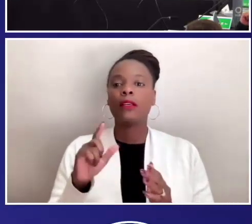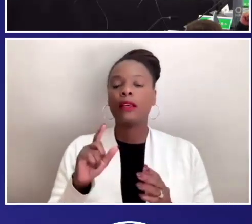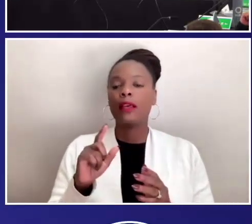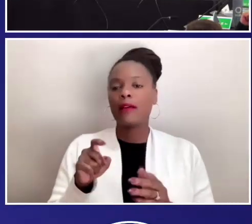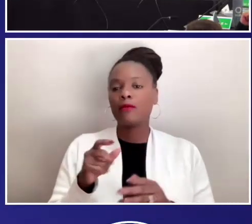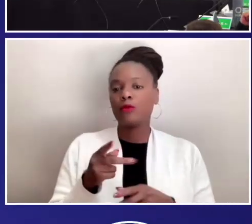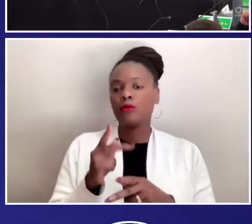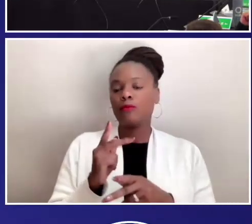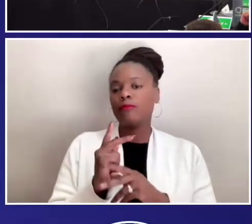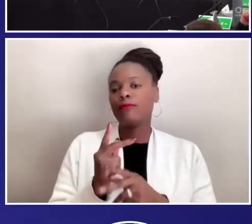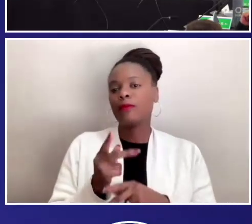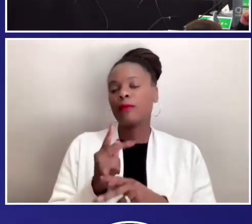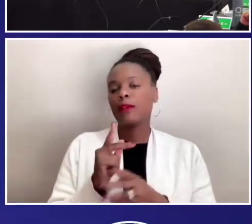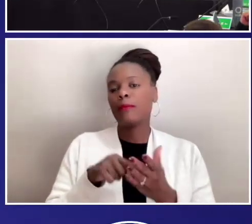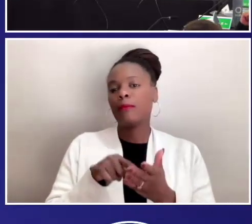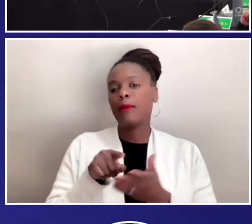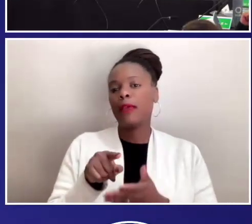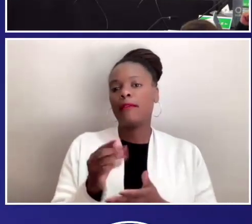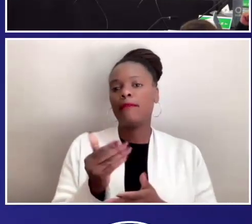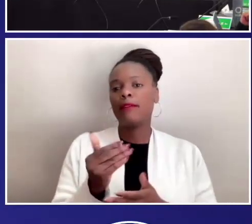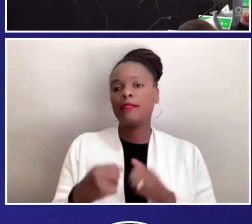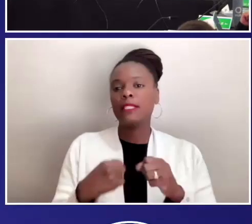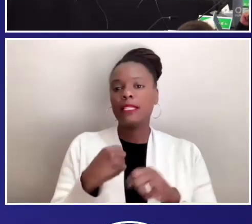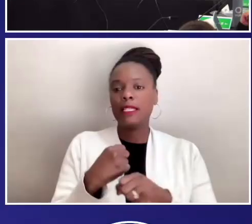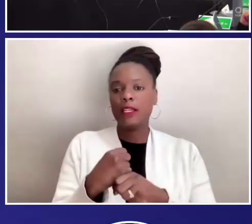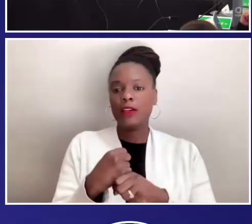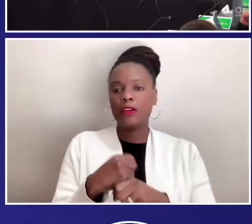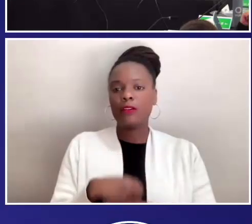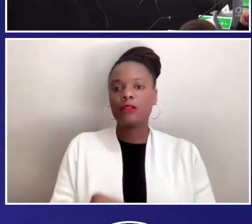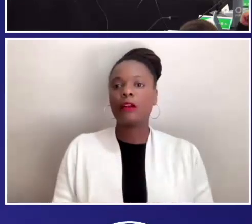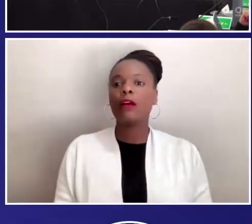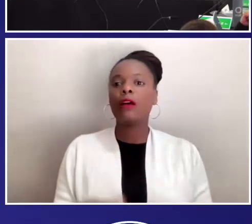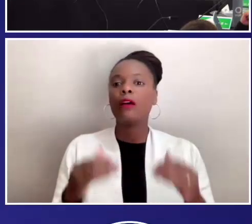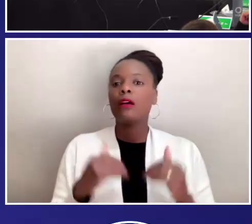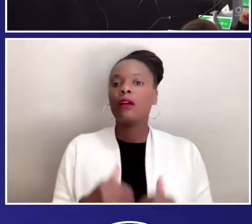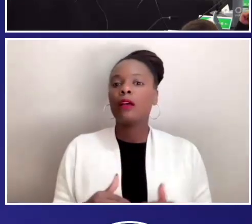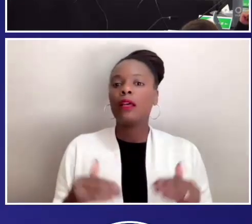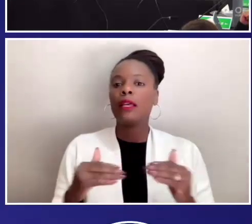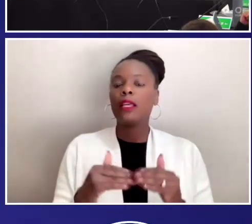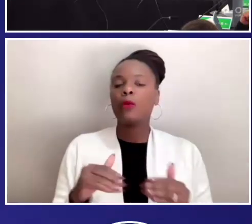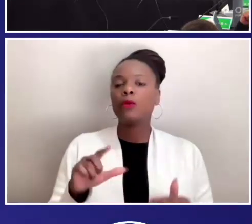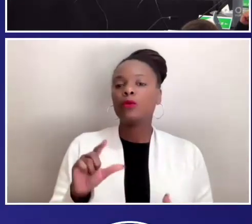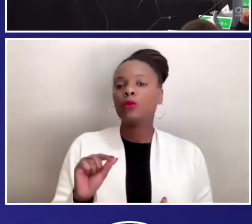(e), equal to or greater than $40,000, but less than $60,000, the borrower must repay the consolidation